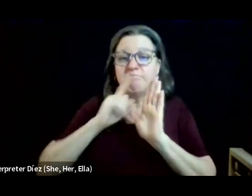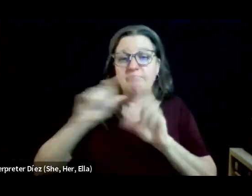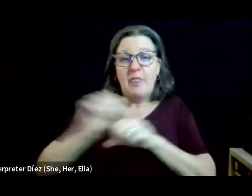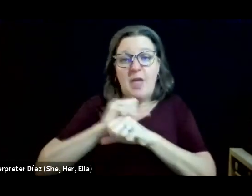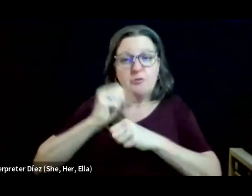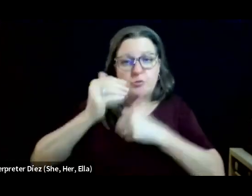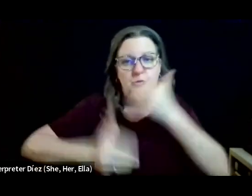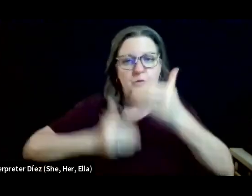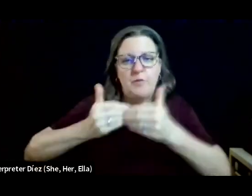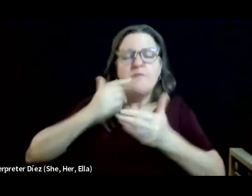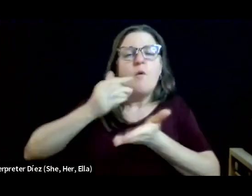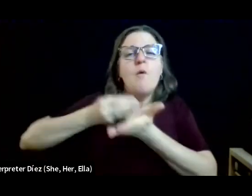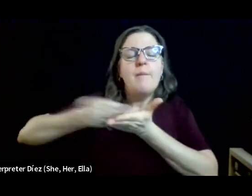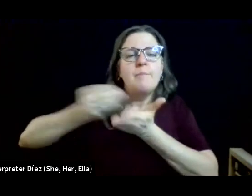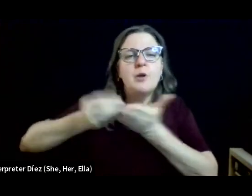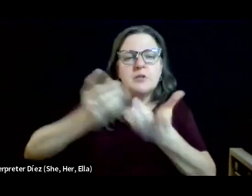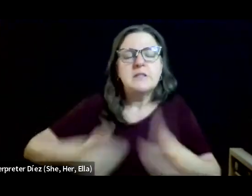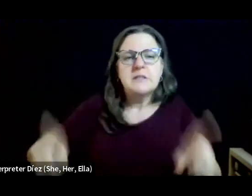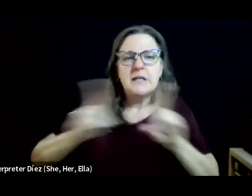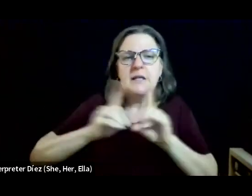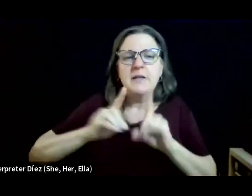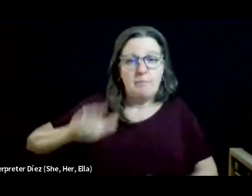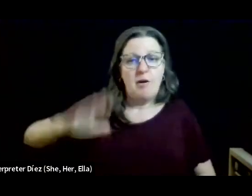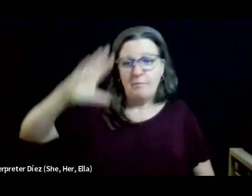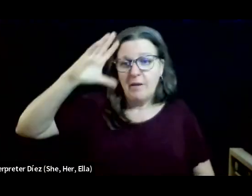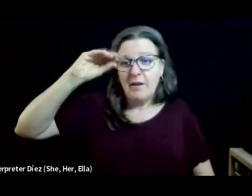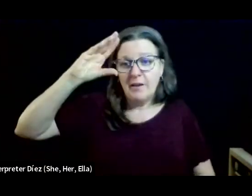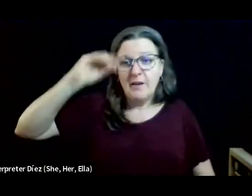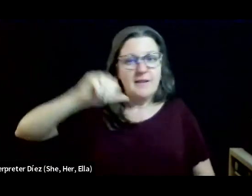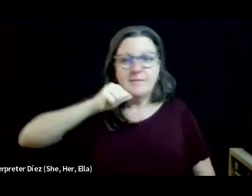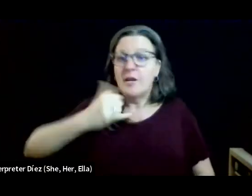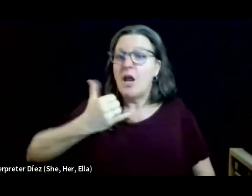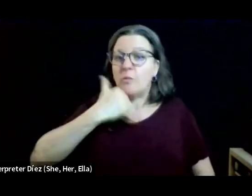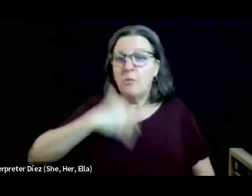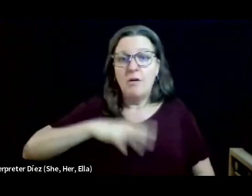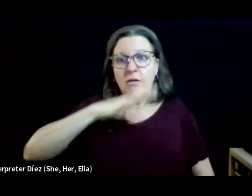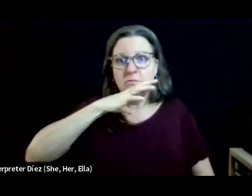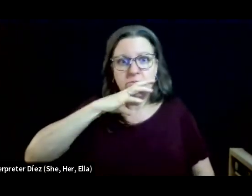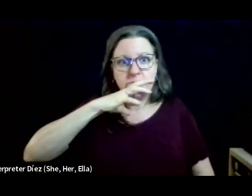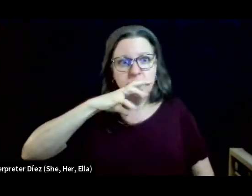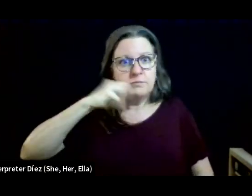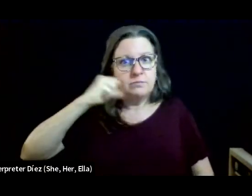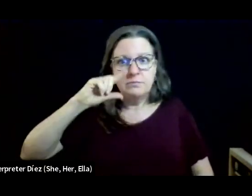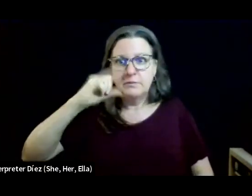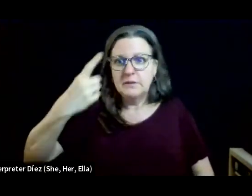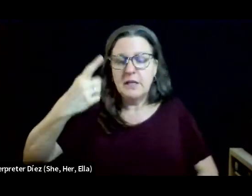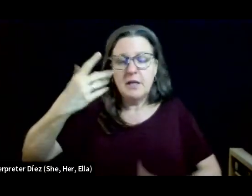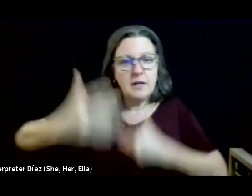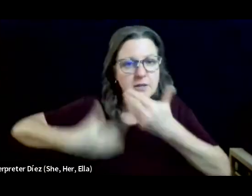And the little boy is not wrong, it is a very tedious process, but for good reason, we're spending taxpayer dollars.